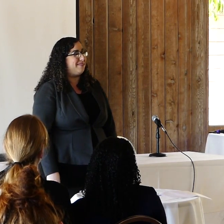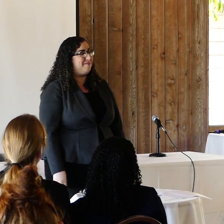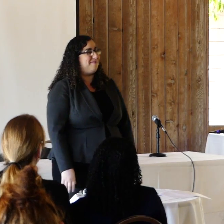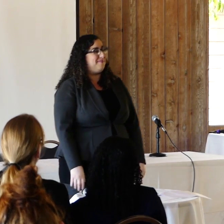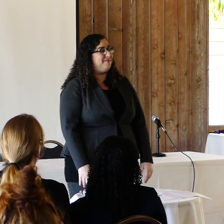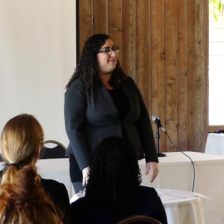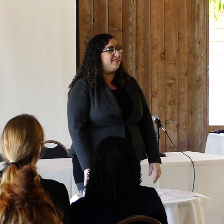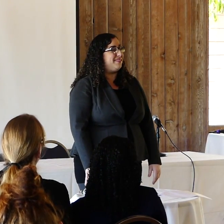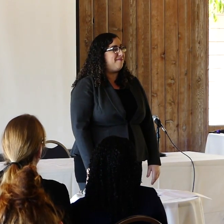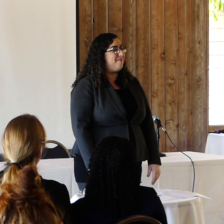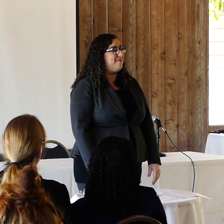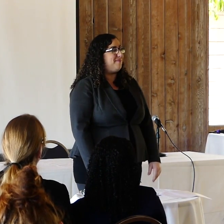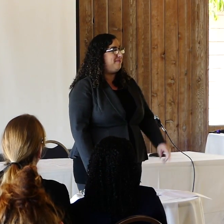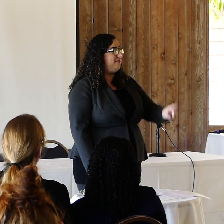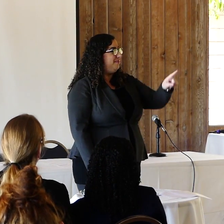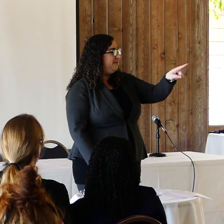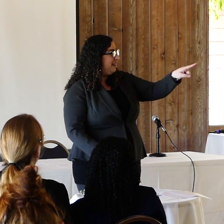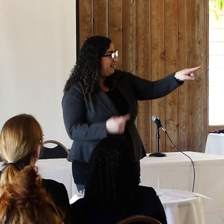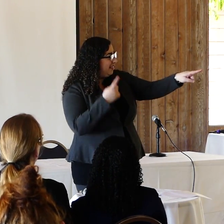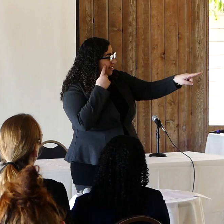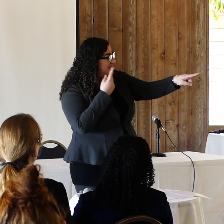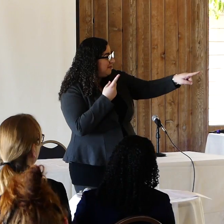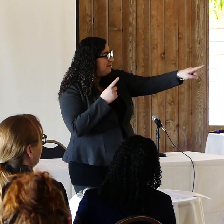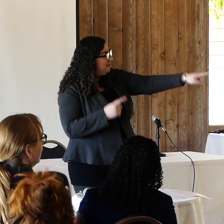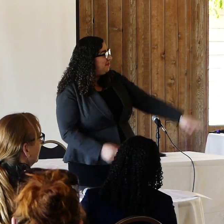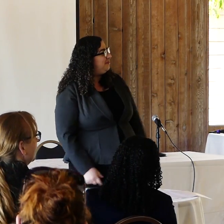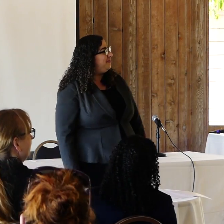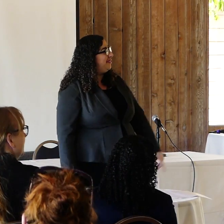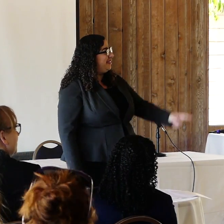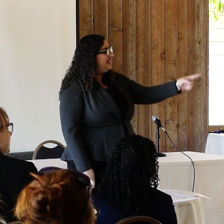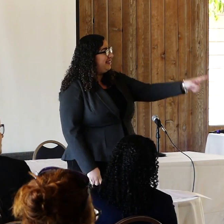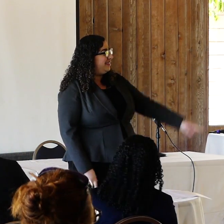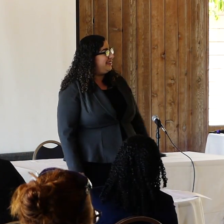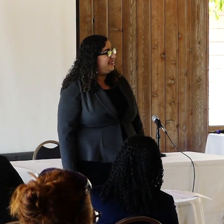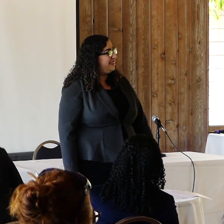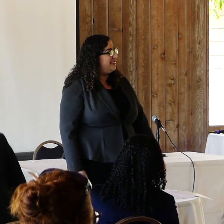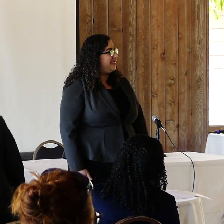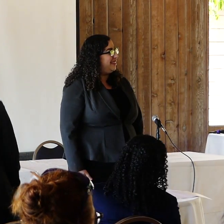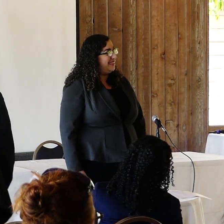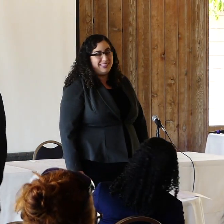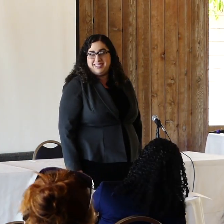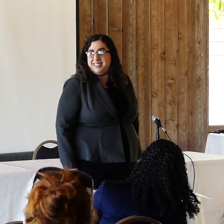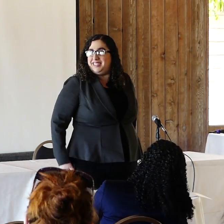The San Diego Refugee website and they have a lot of articles. Are there any other questions?